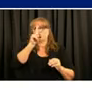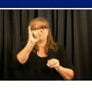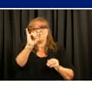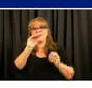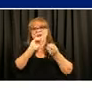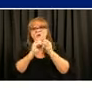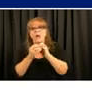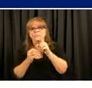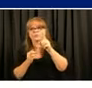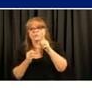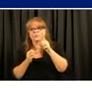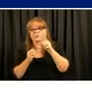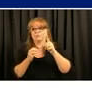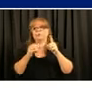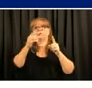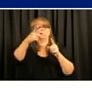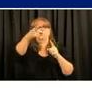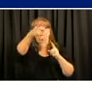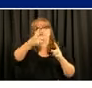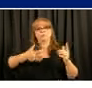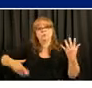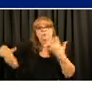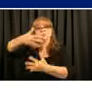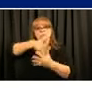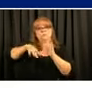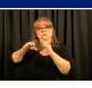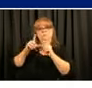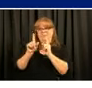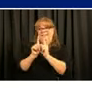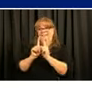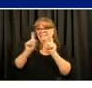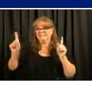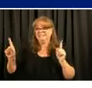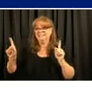are probably right around 65 percent and we've talked over the last several months